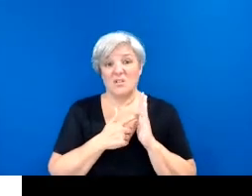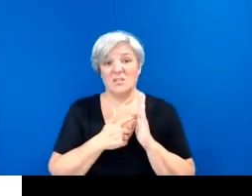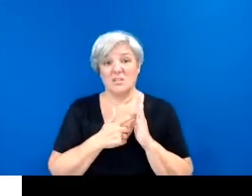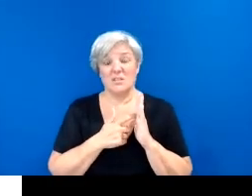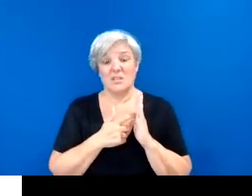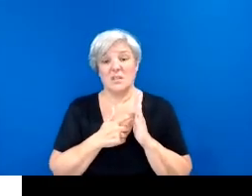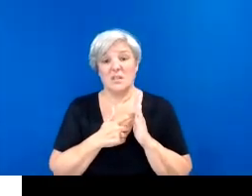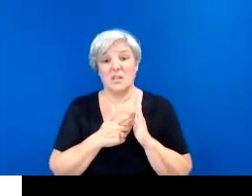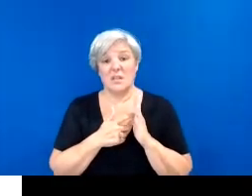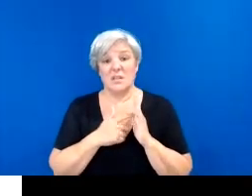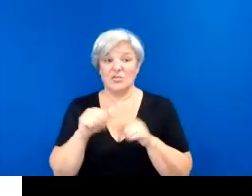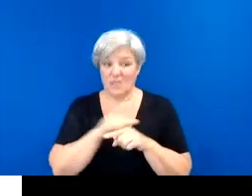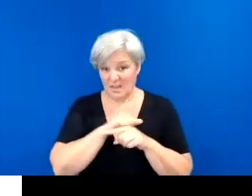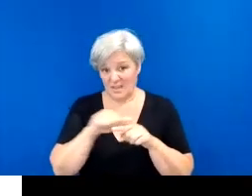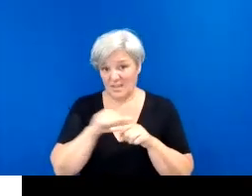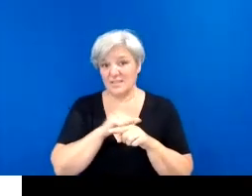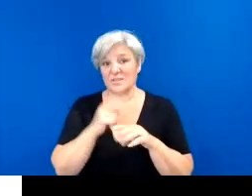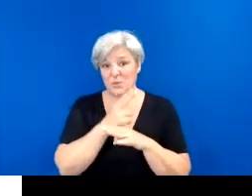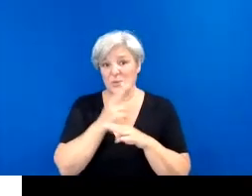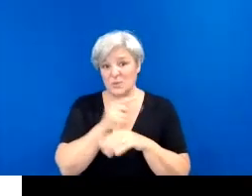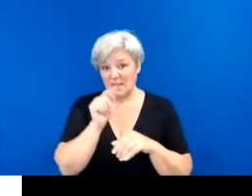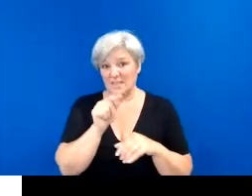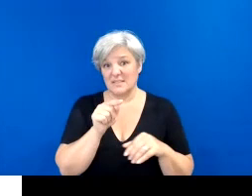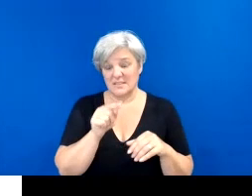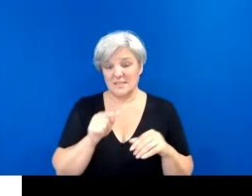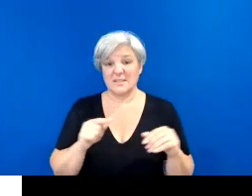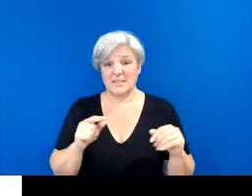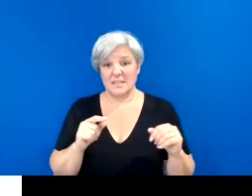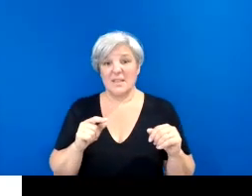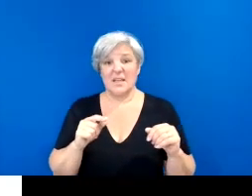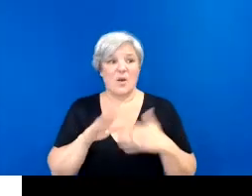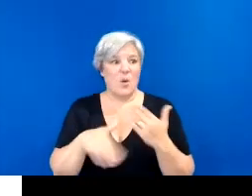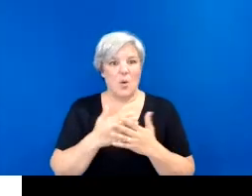a training to use it and all the bells and whistles in it.